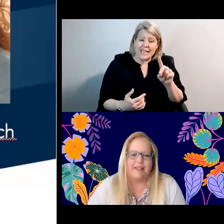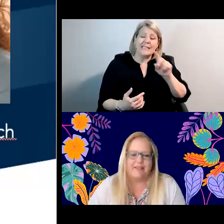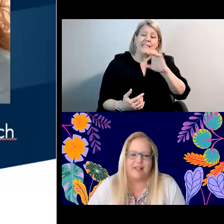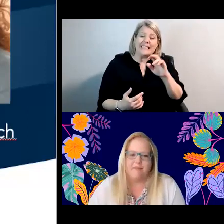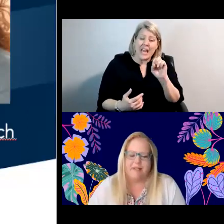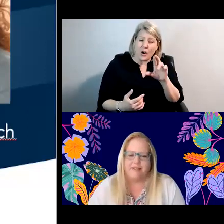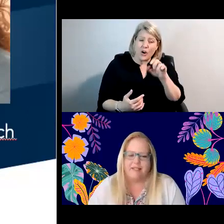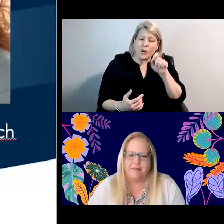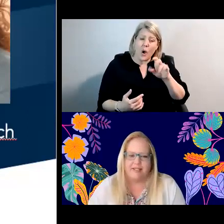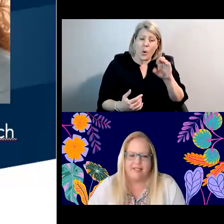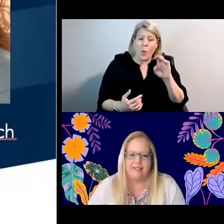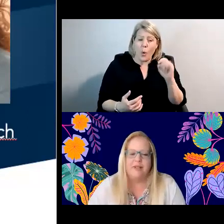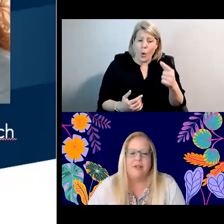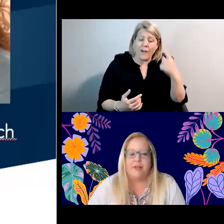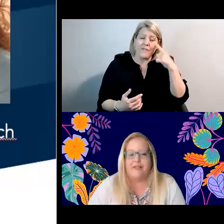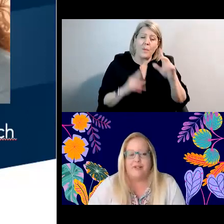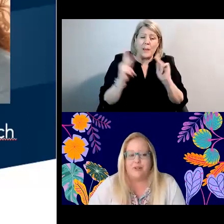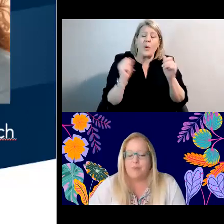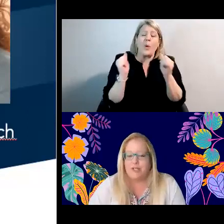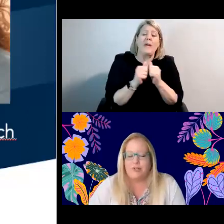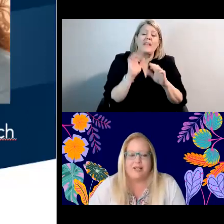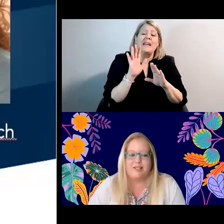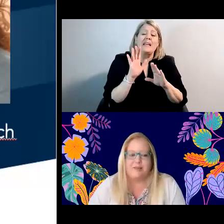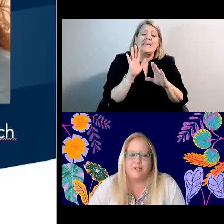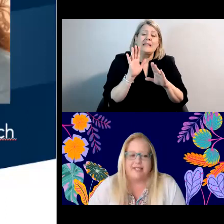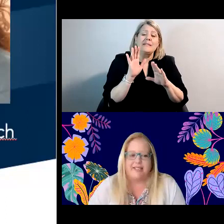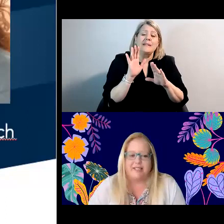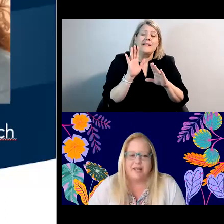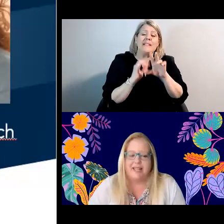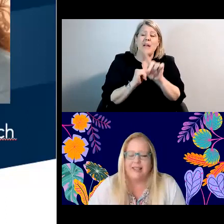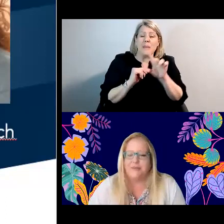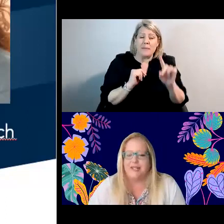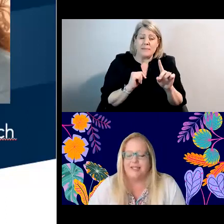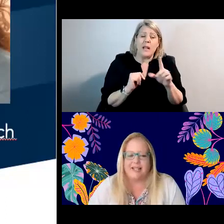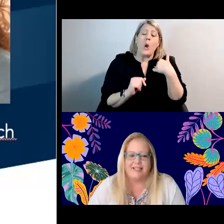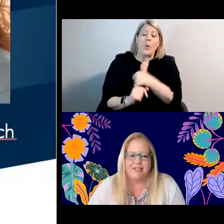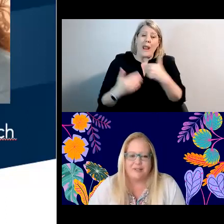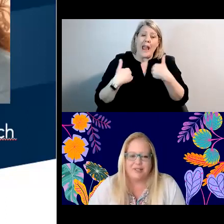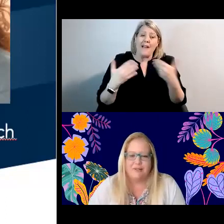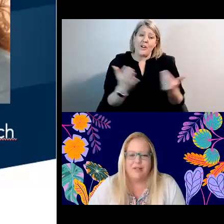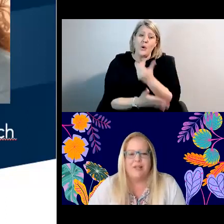and developmental disabilities. We have a new module on supported decision-making that we're excited to share with you.